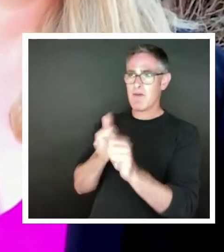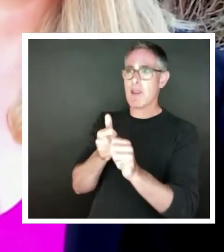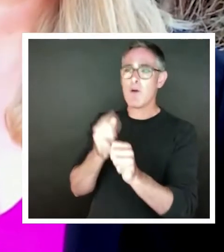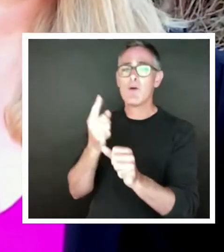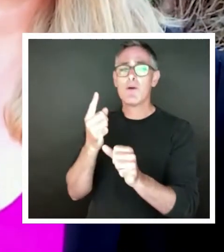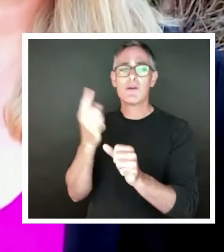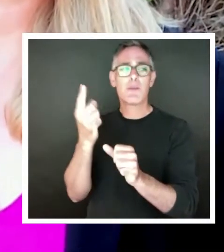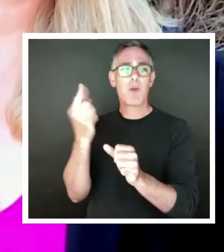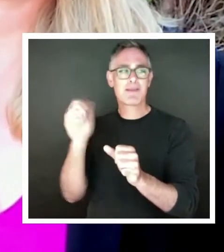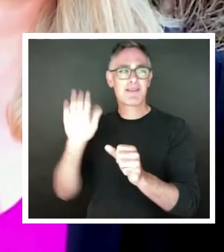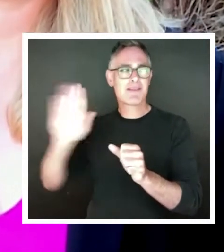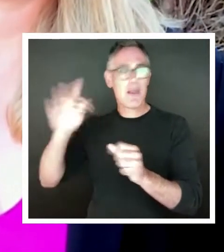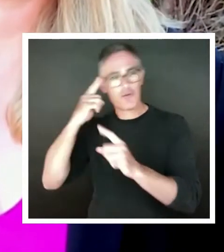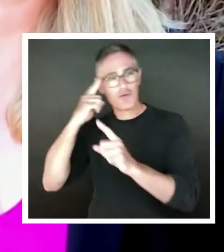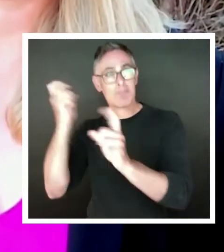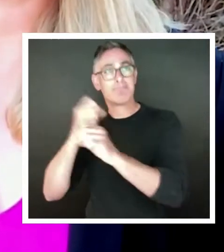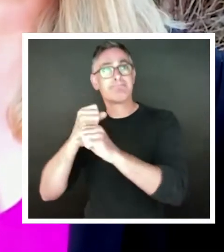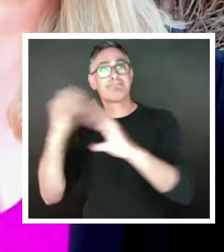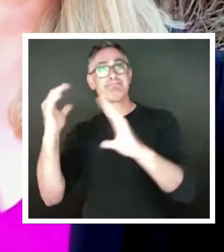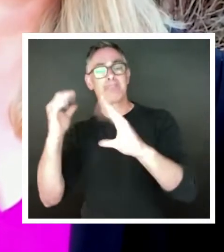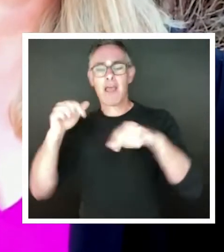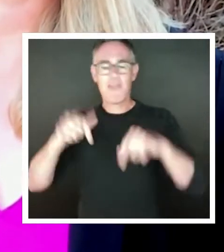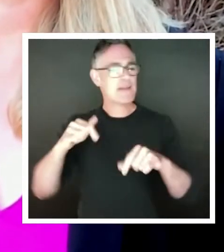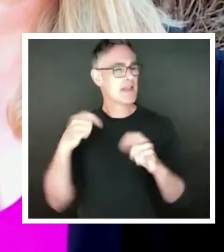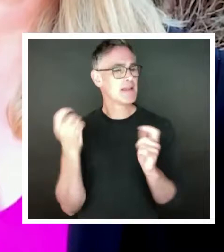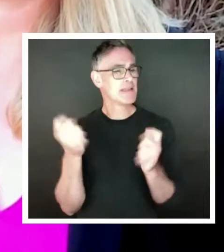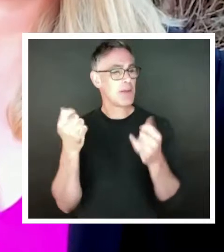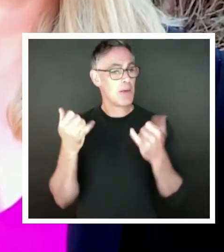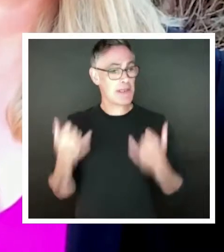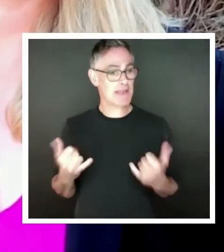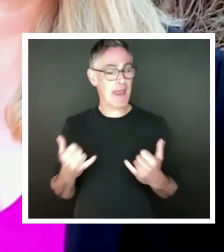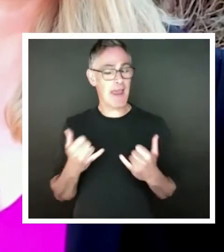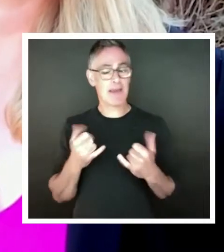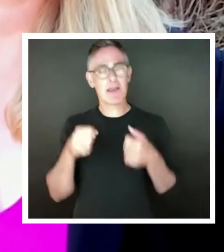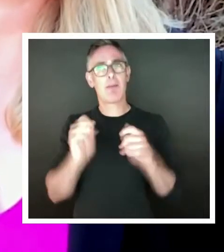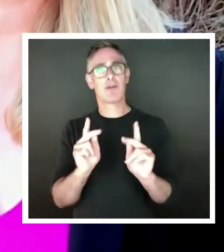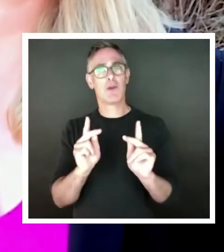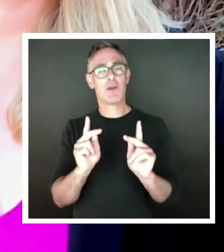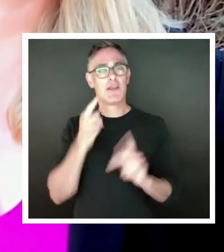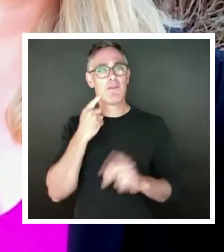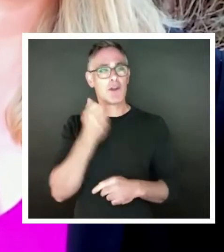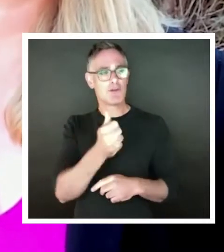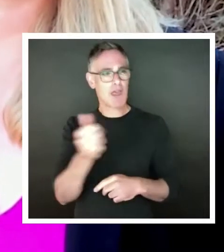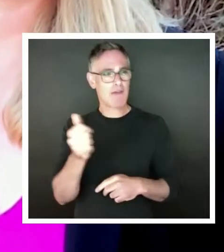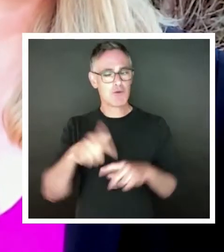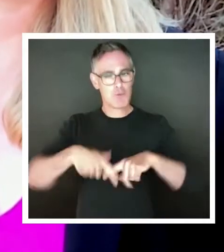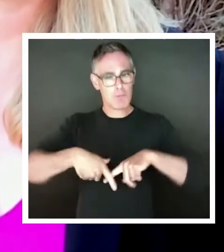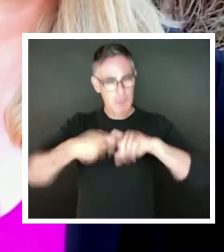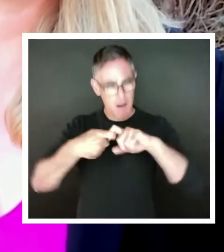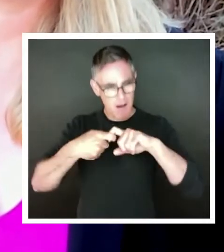This commencement ceremony is an opportunity for you to pause and celebrate your accomplishment.